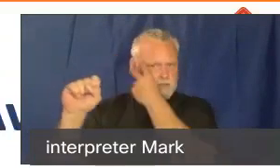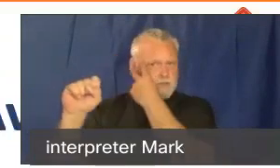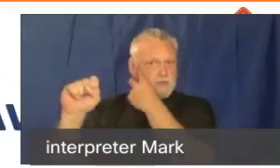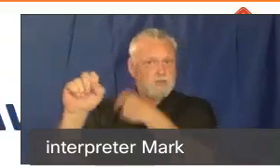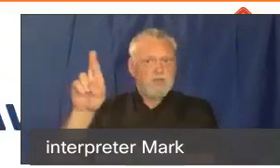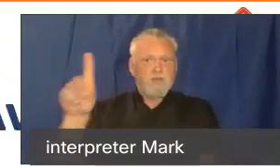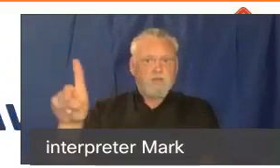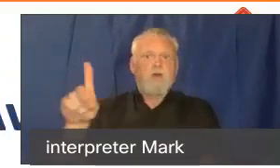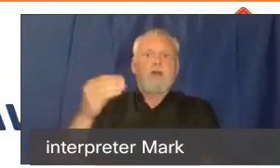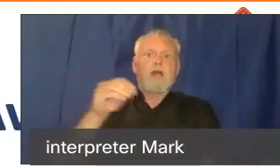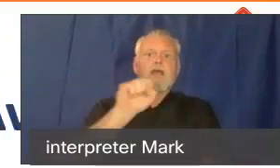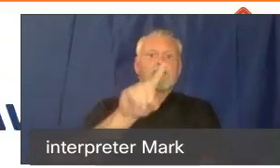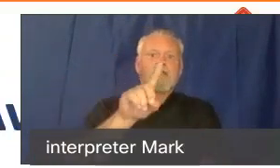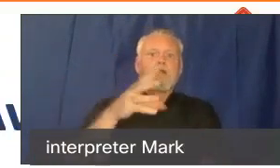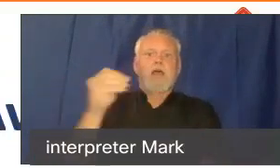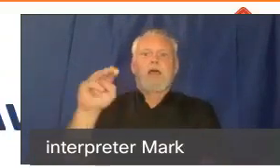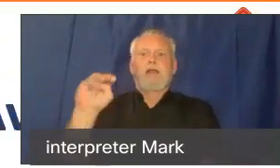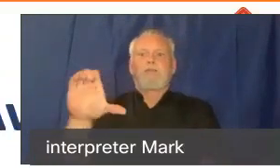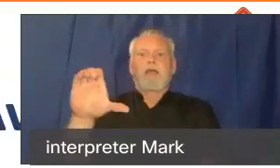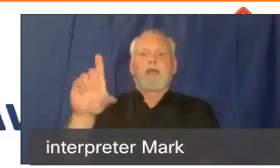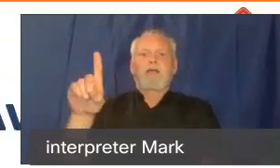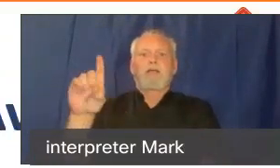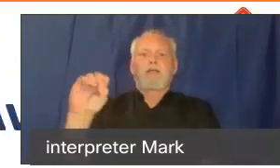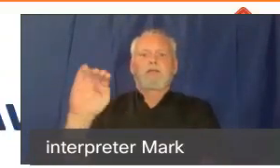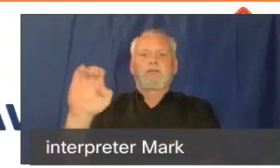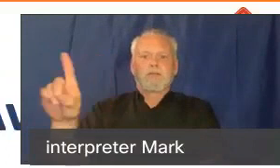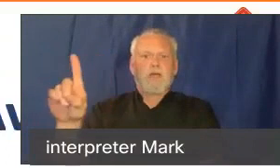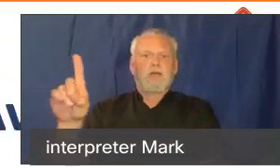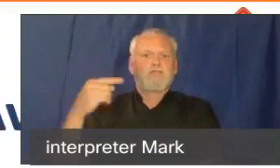North Dakota and McDonald are coming, and they're built in to this project.